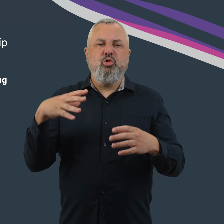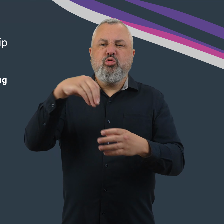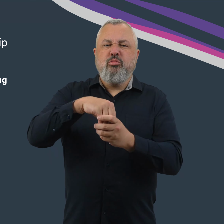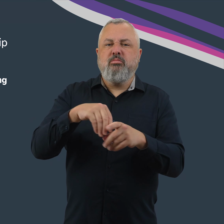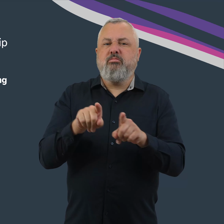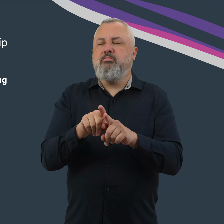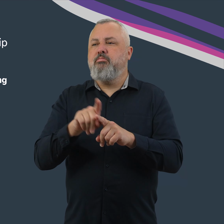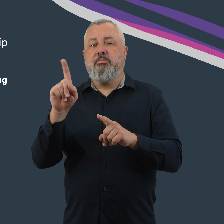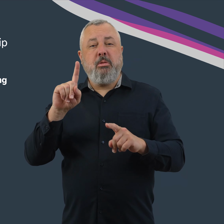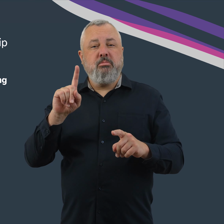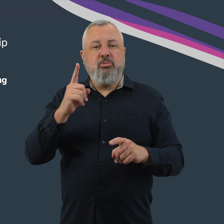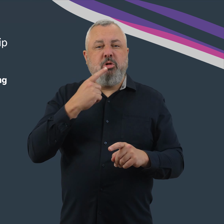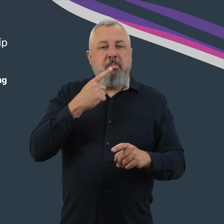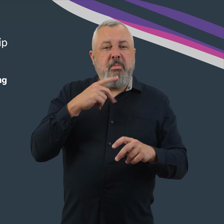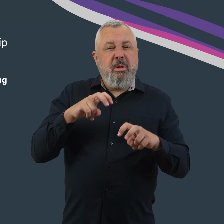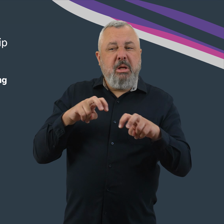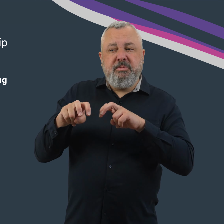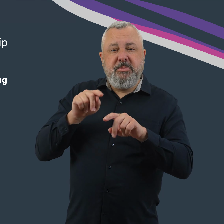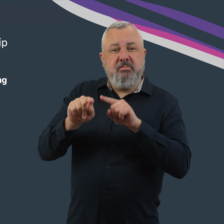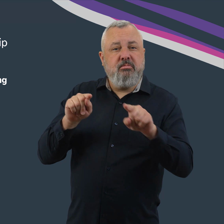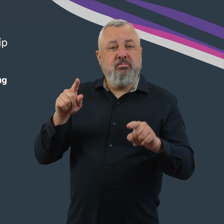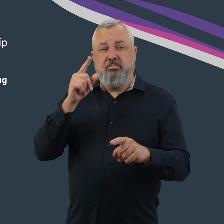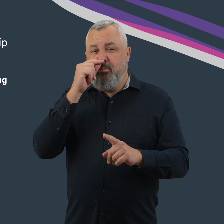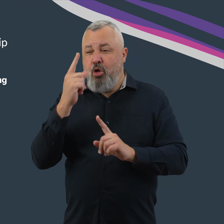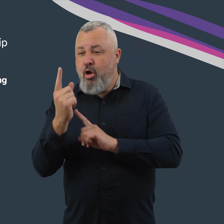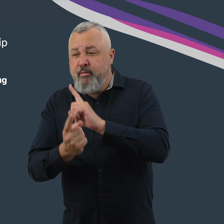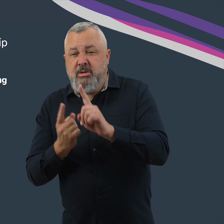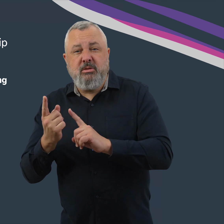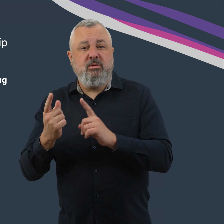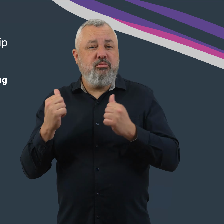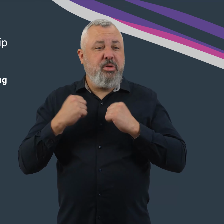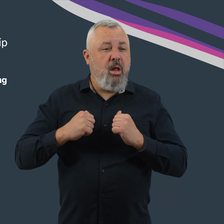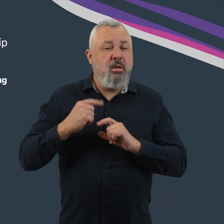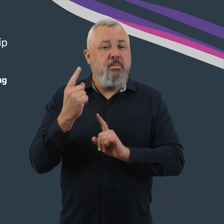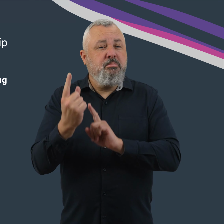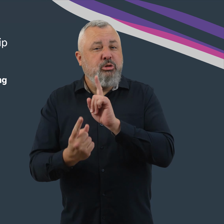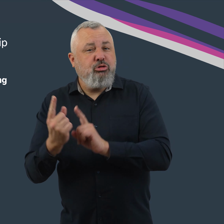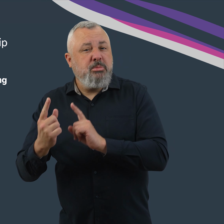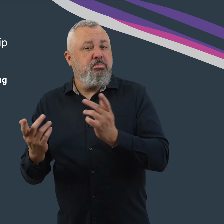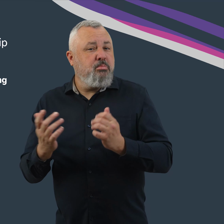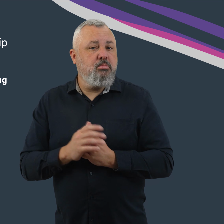This should include a summary of the types of activities they plan to undertake (e.g. attendance at conferences or undertaking specific training)